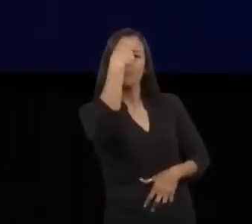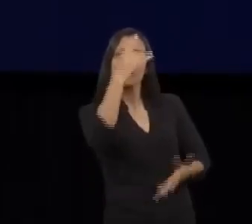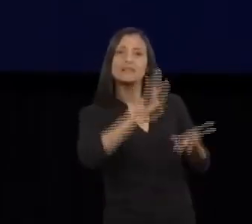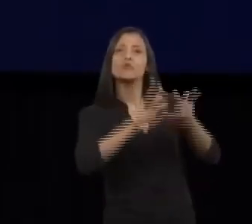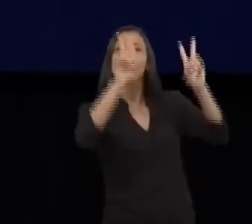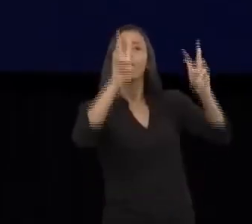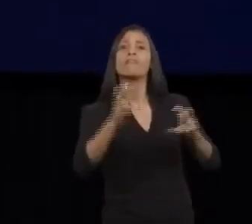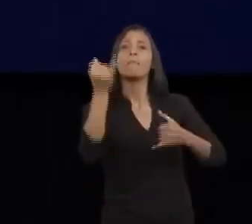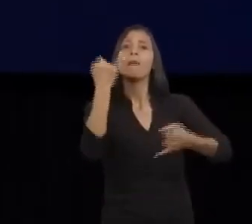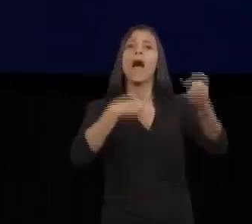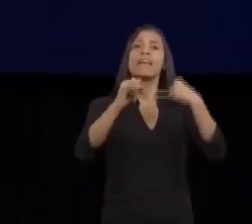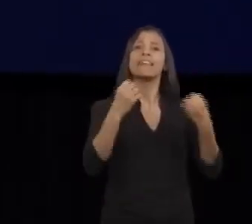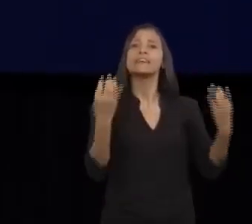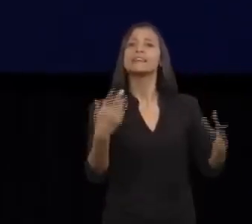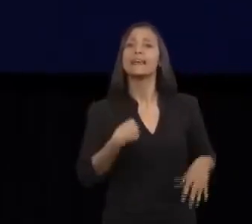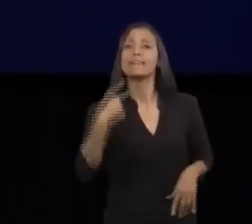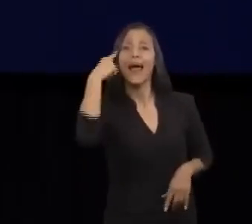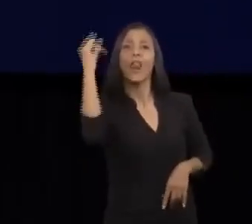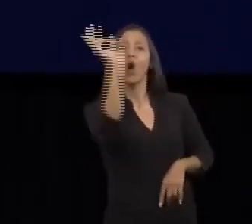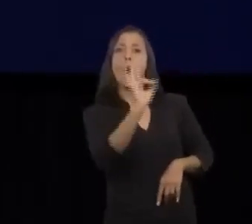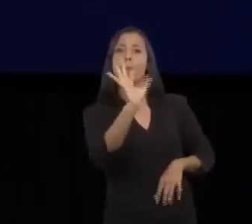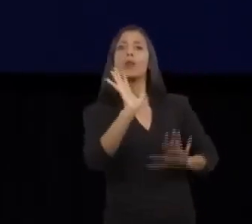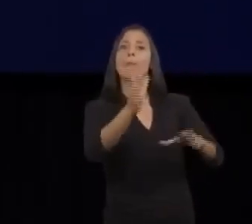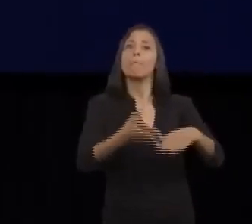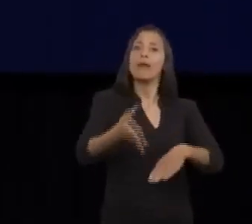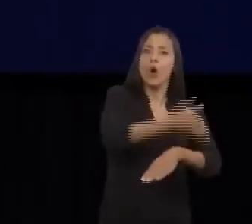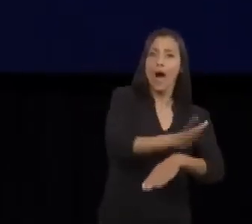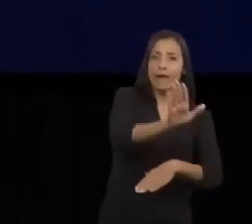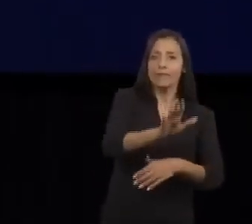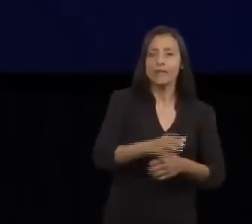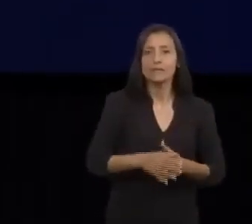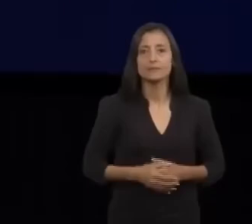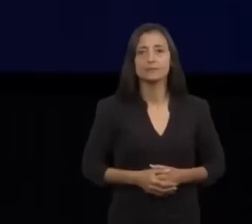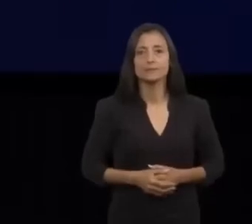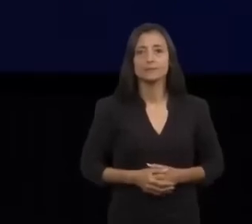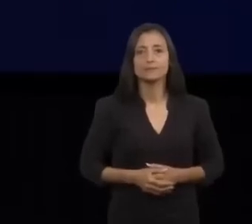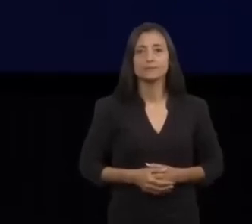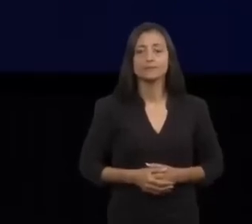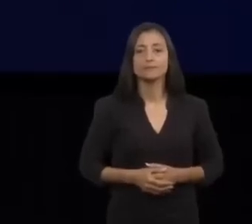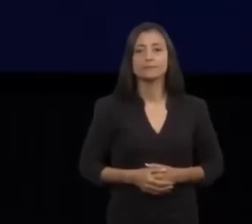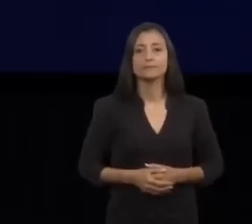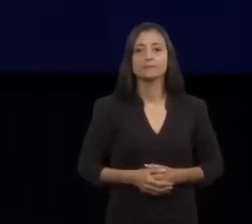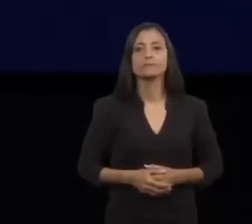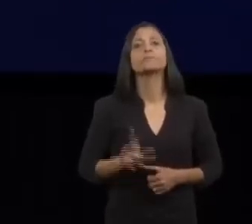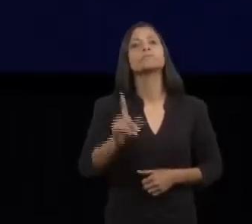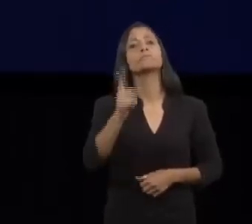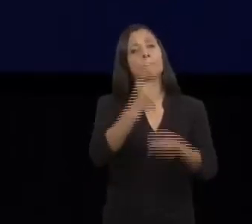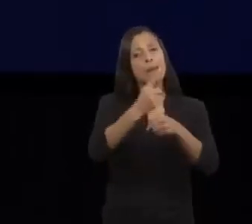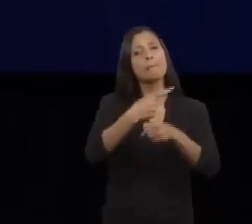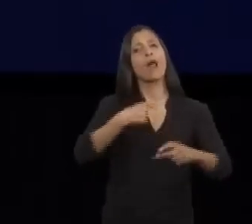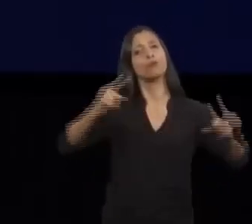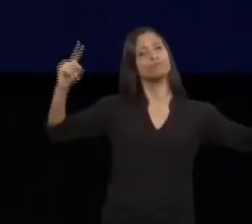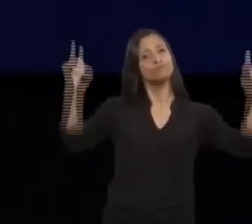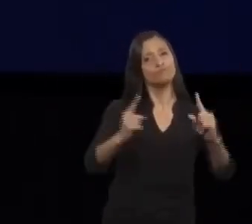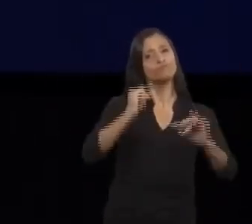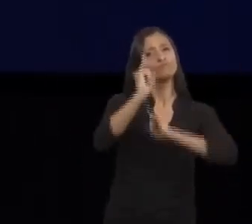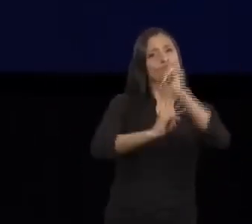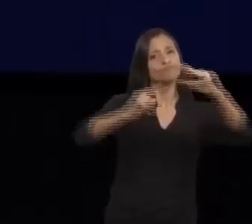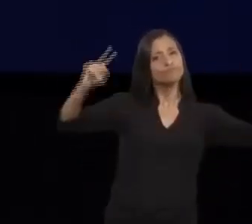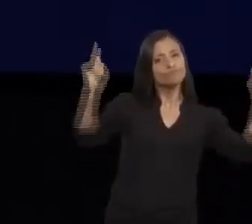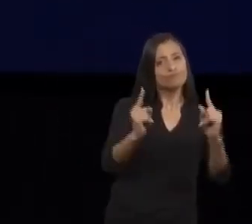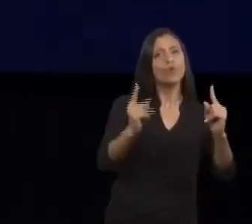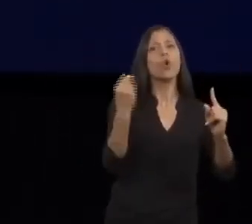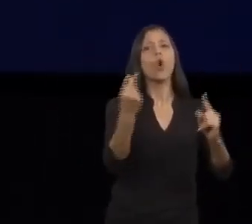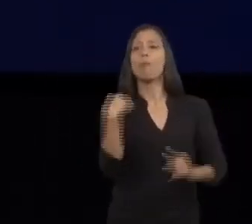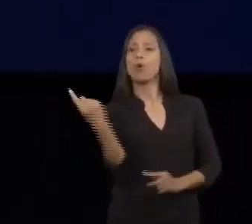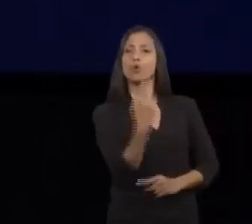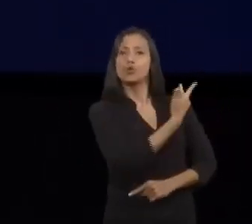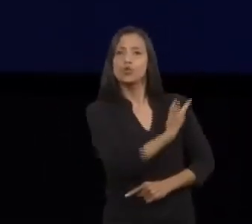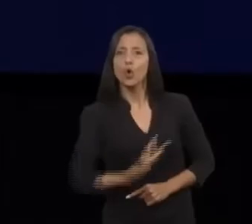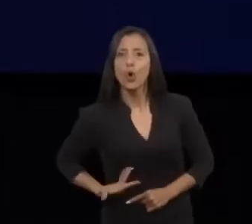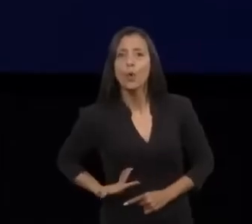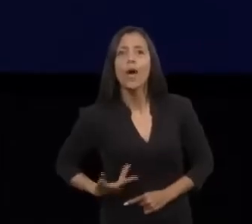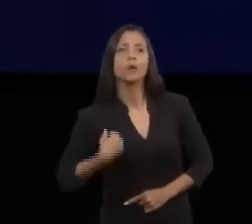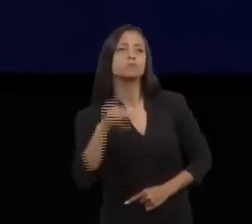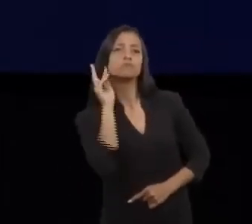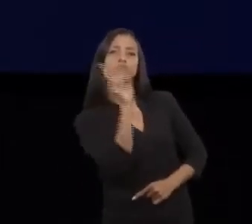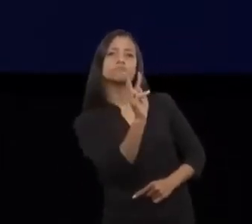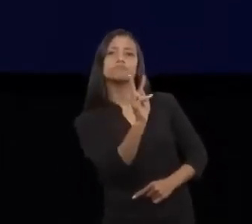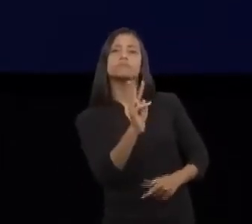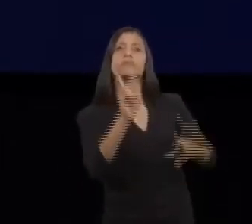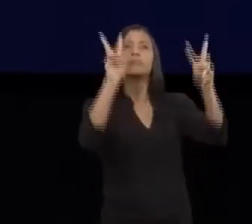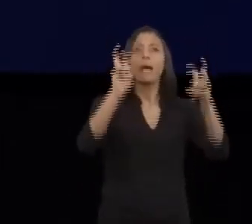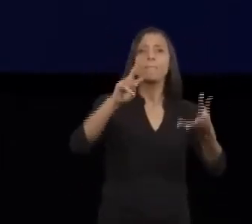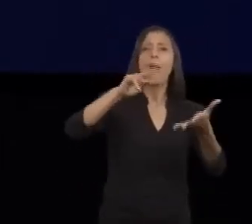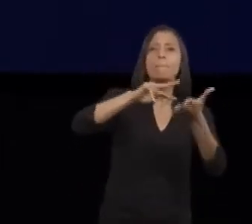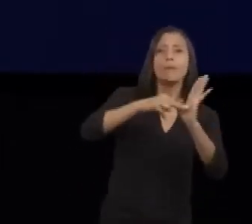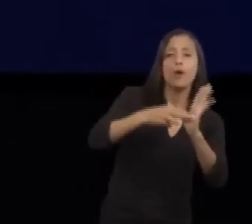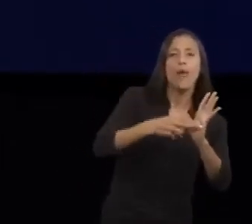To be able to get to that, I will make a brief review of how we understand the problem of money and prices